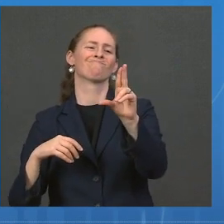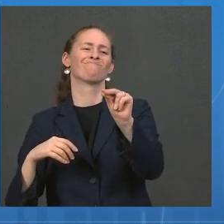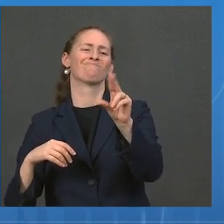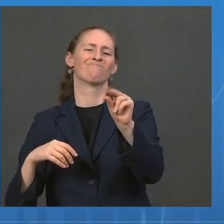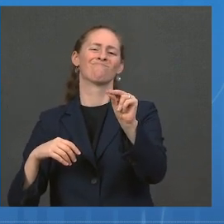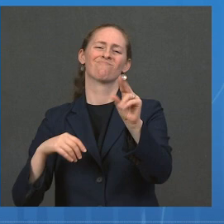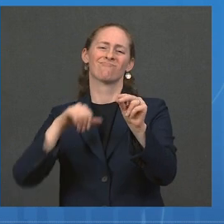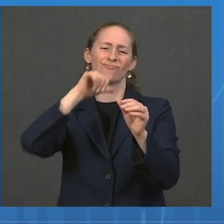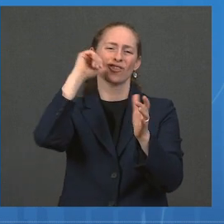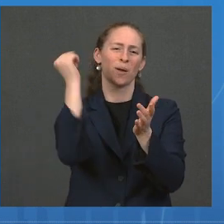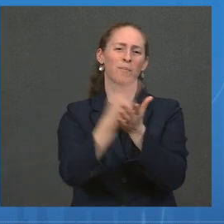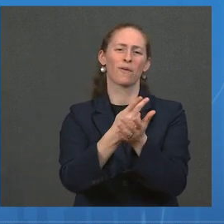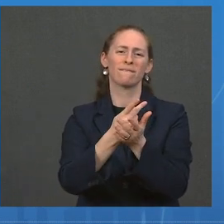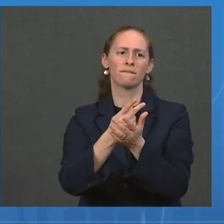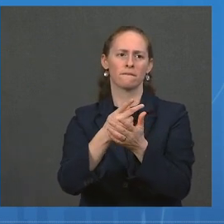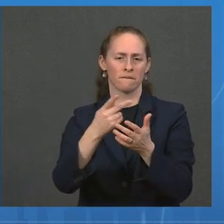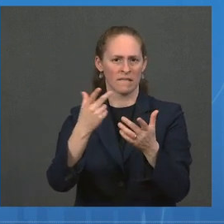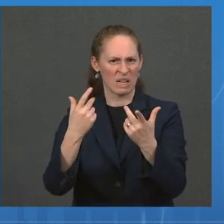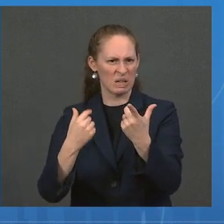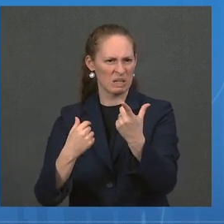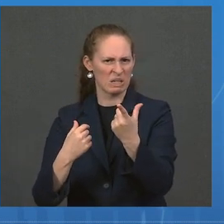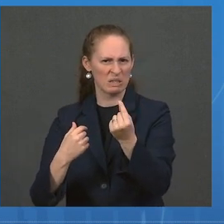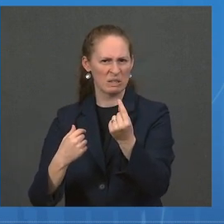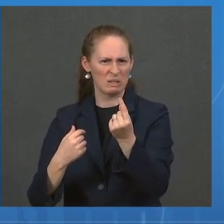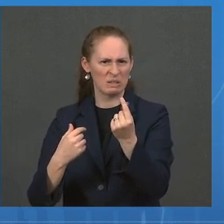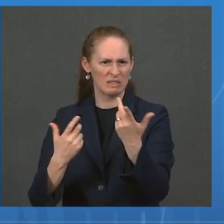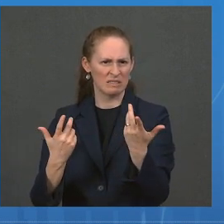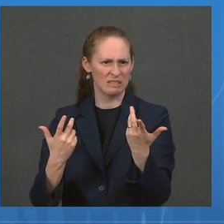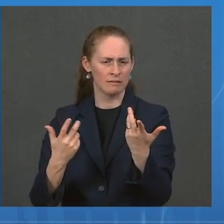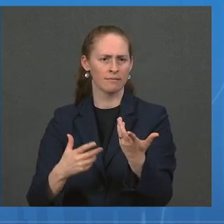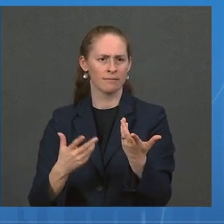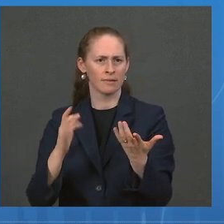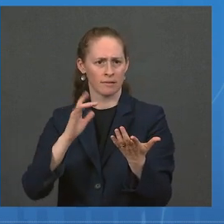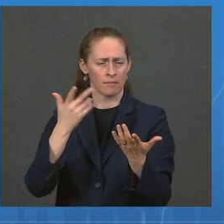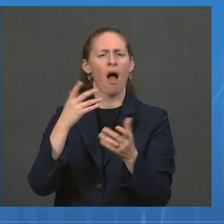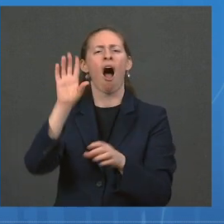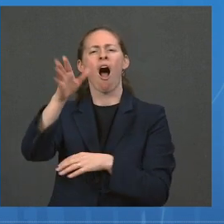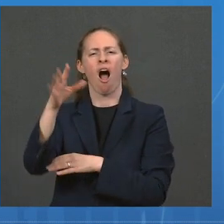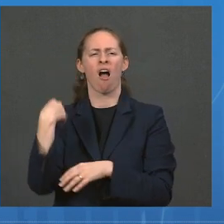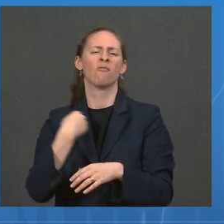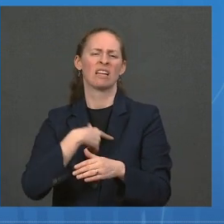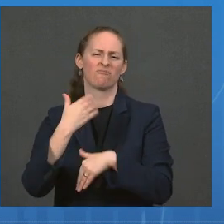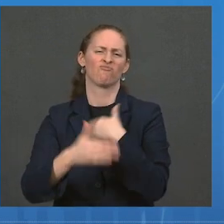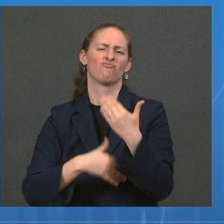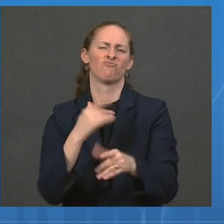doing the right thing here, as we did before, which is to make sure that we are operationally ready.